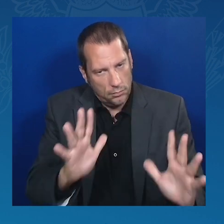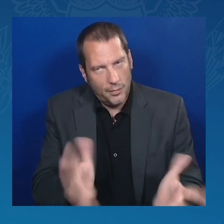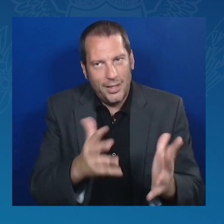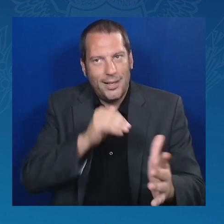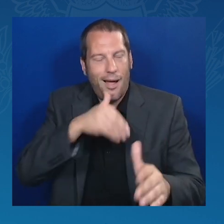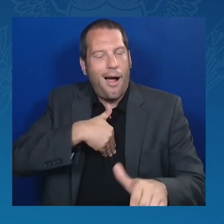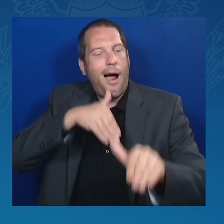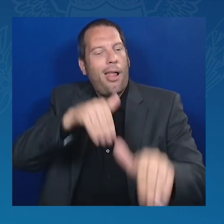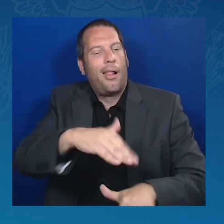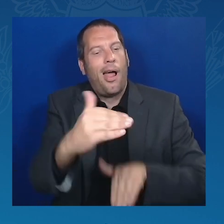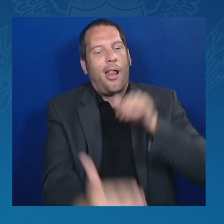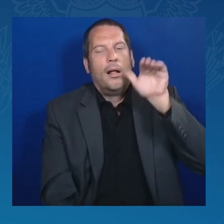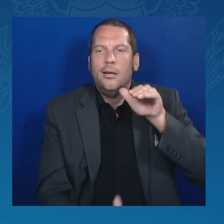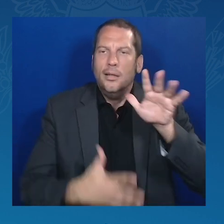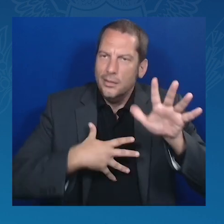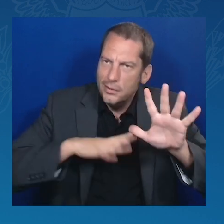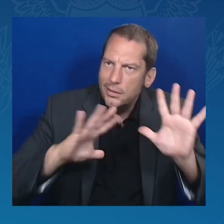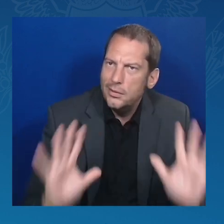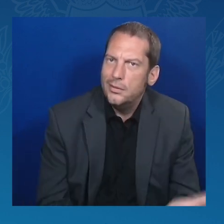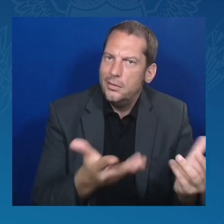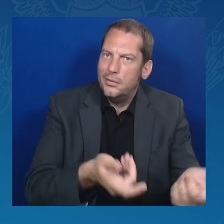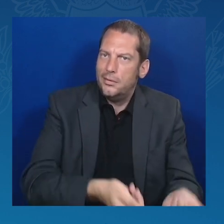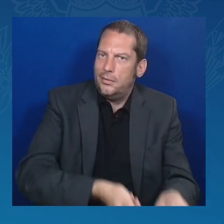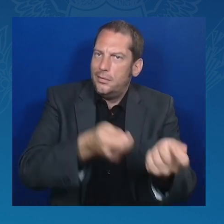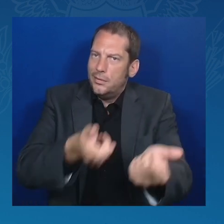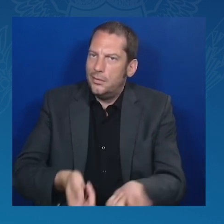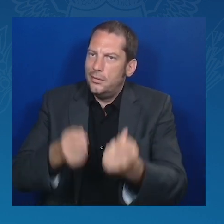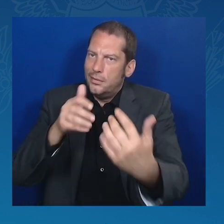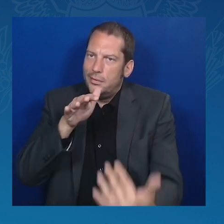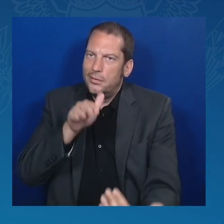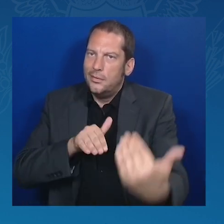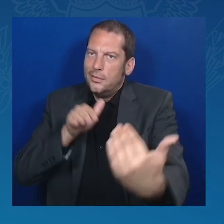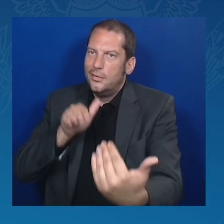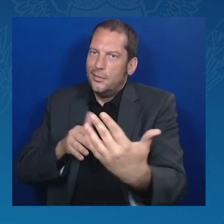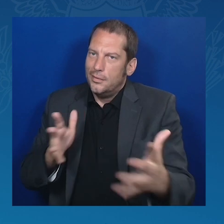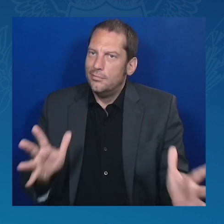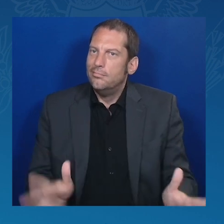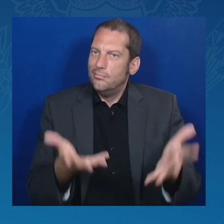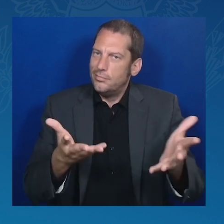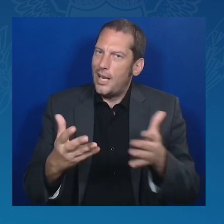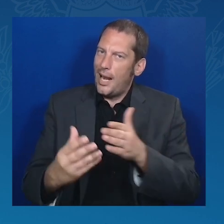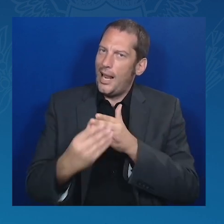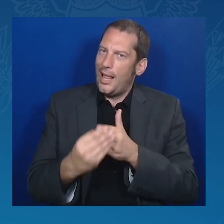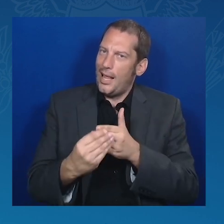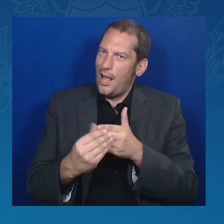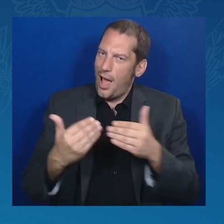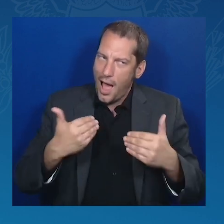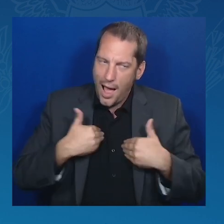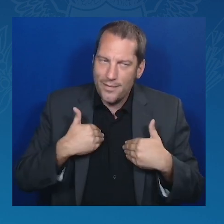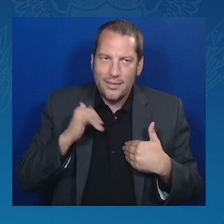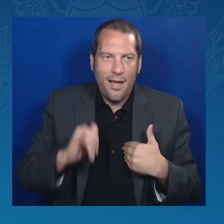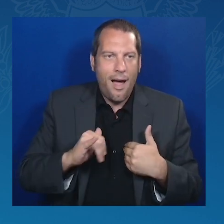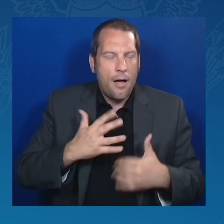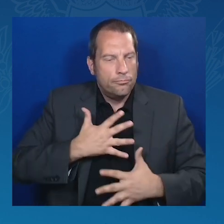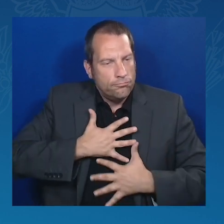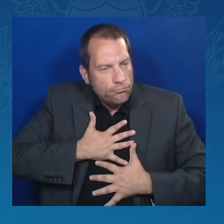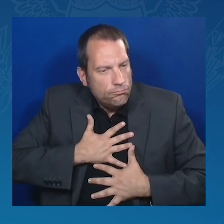and consideration and care for the well-being of other people, and then takes it upon themselves to do something about it.